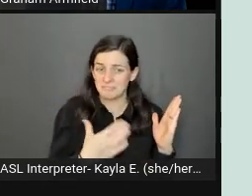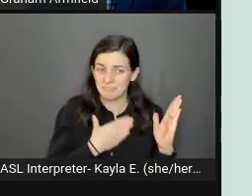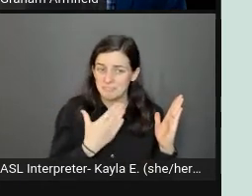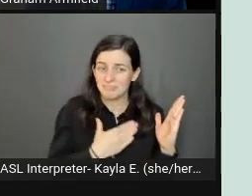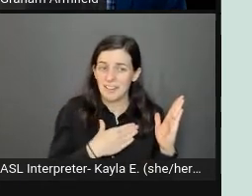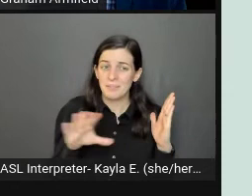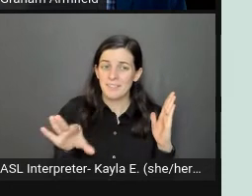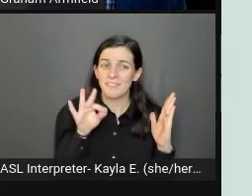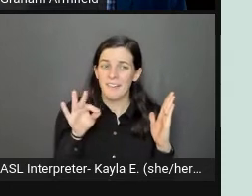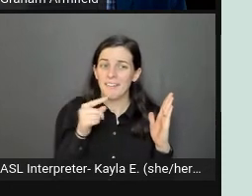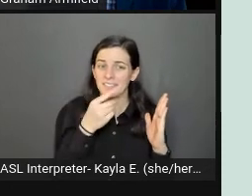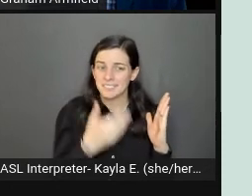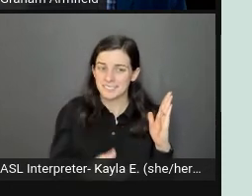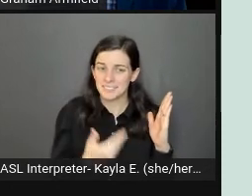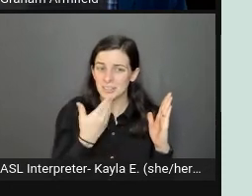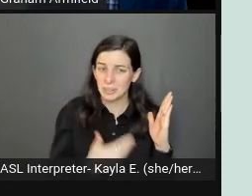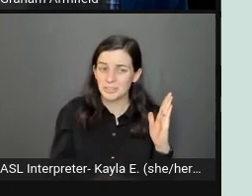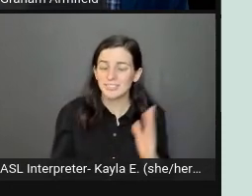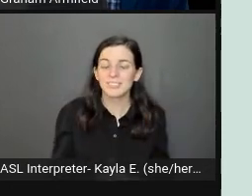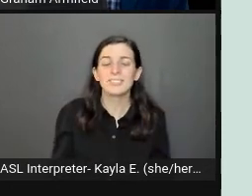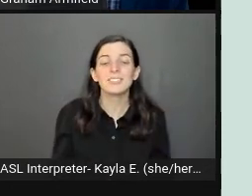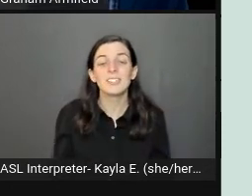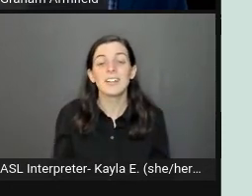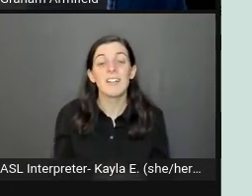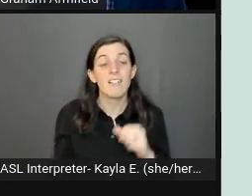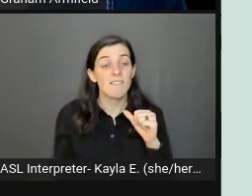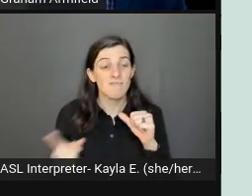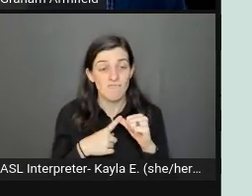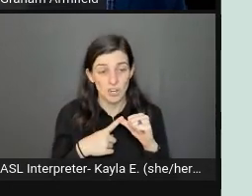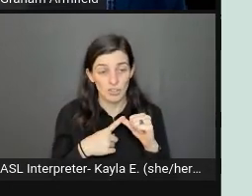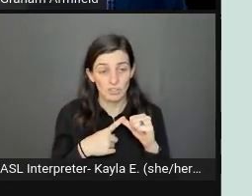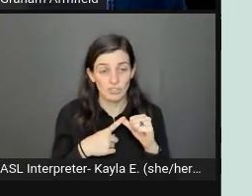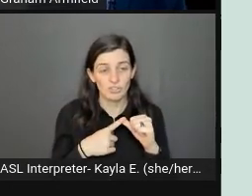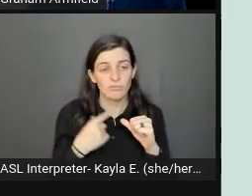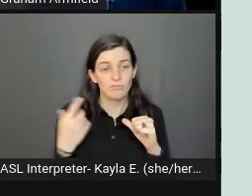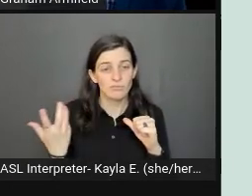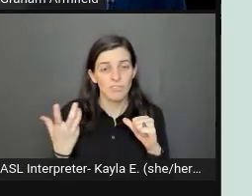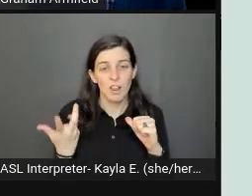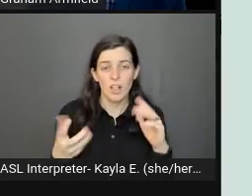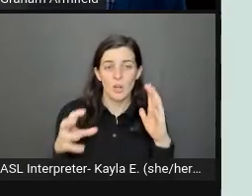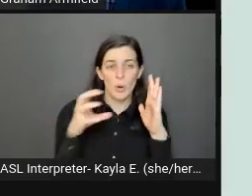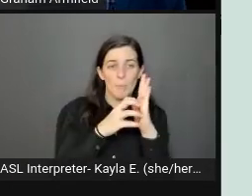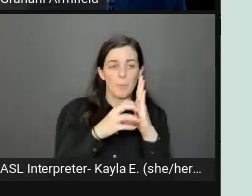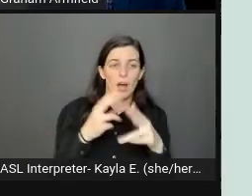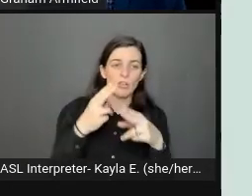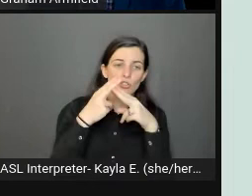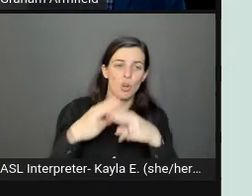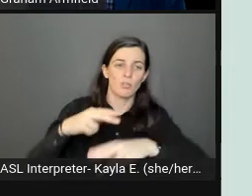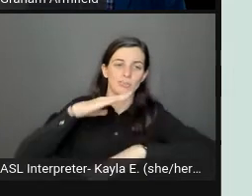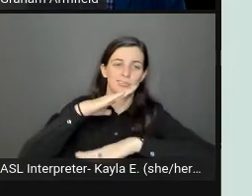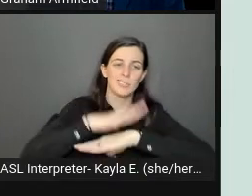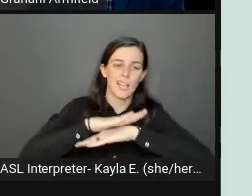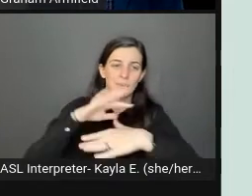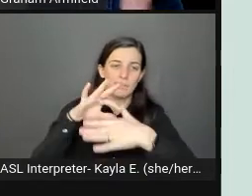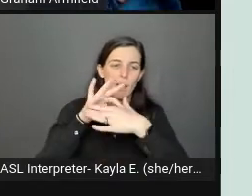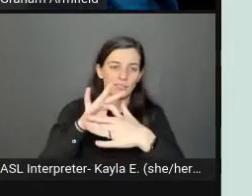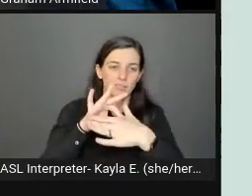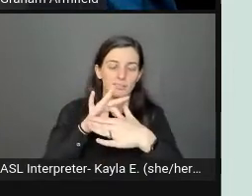The first thing is what they've got a block called table of contents, which is a nice idea if you've got a very long blog post